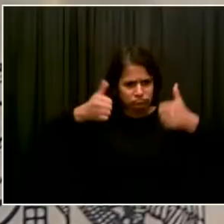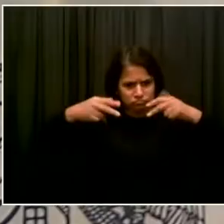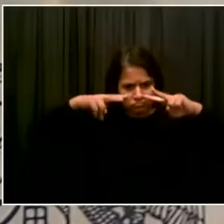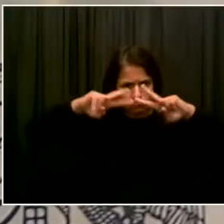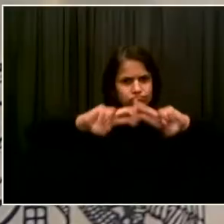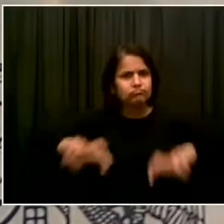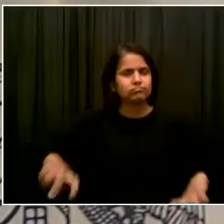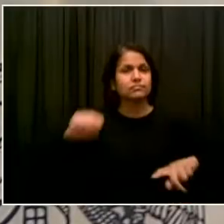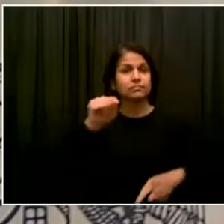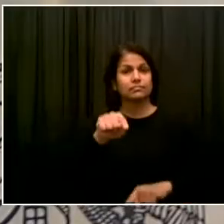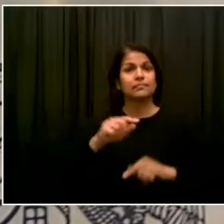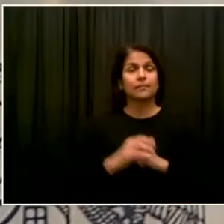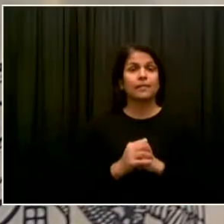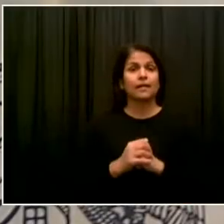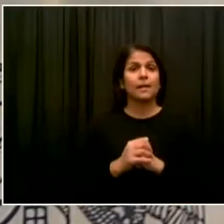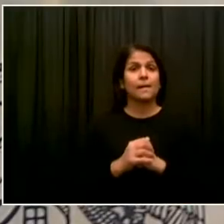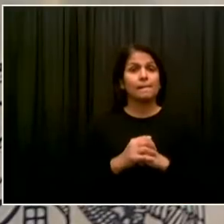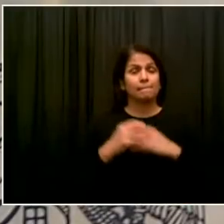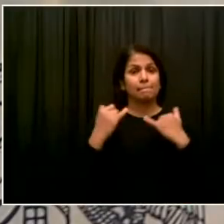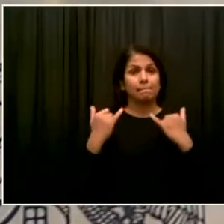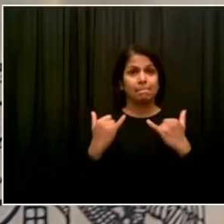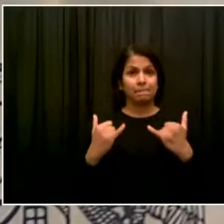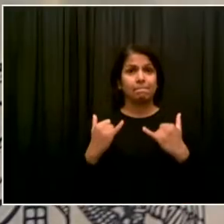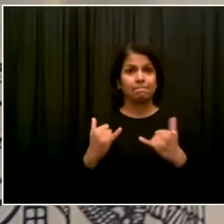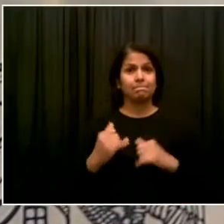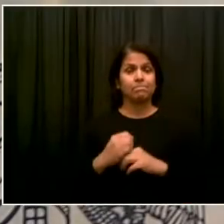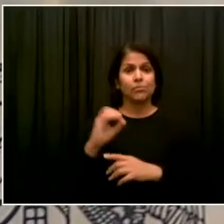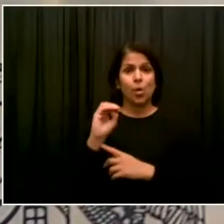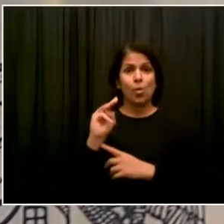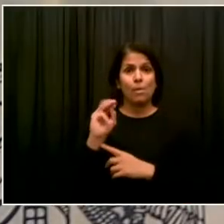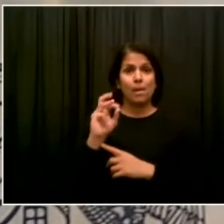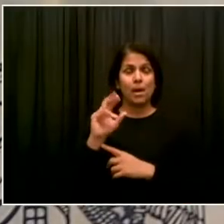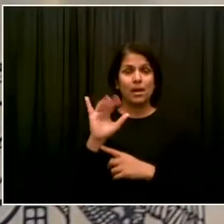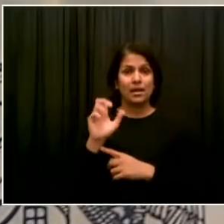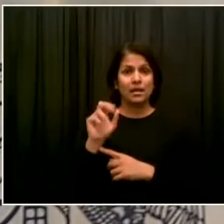HE AMKE SHIS DECISIONS AND I COMMEND HIM FOR THAT. ALSO WANT TO SAY , GIVEN